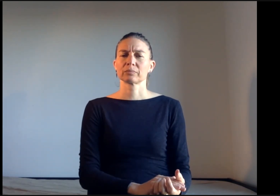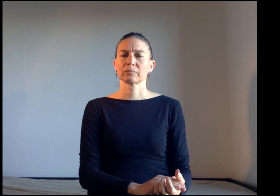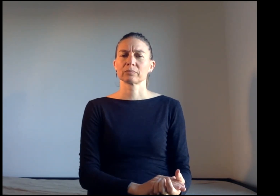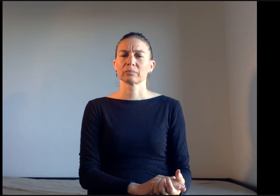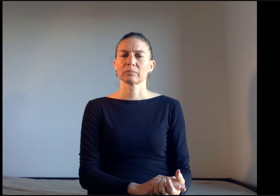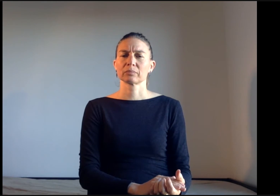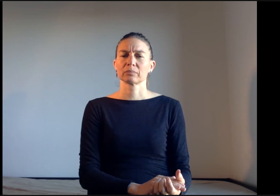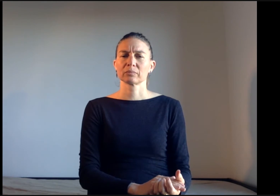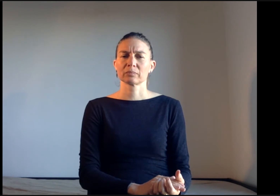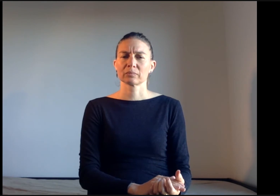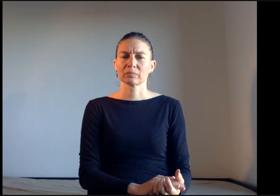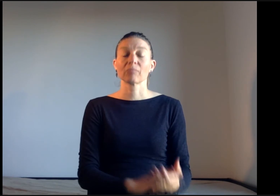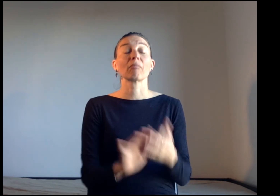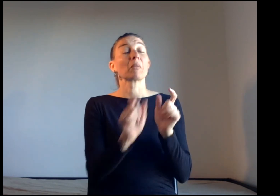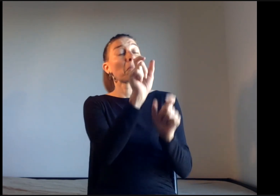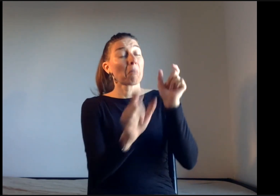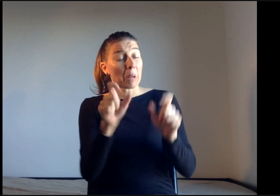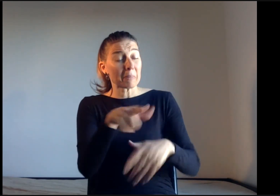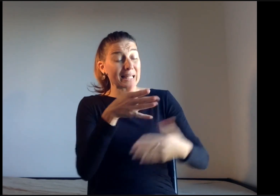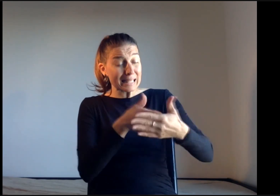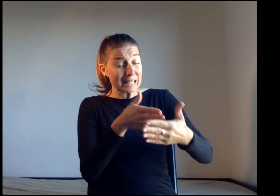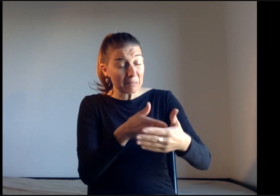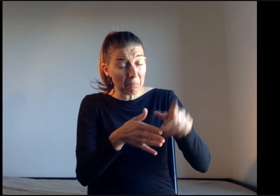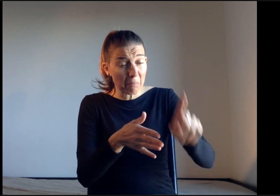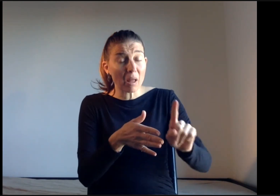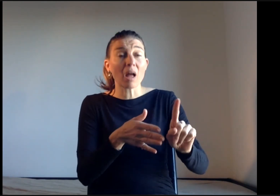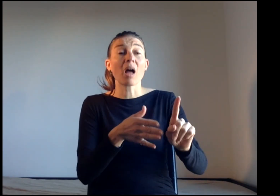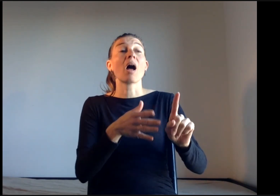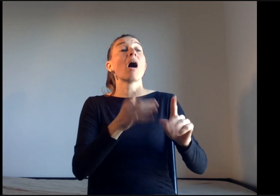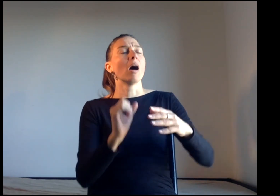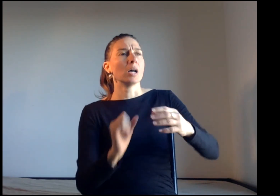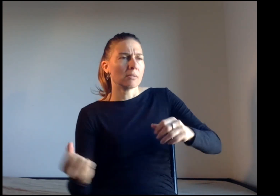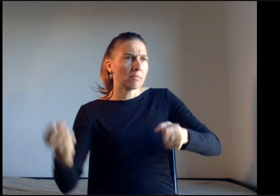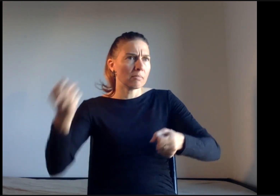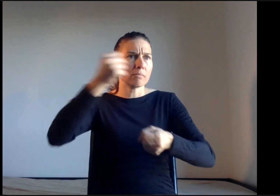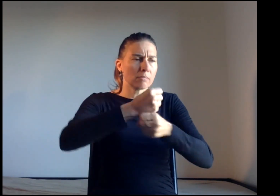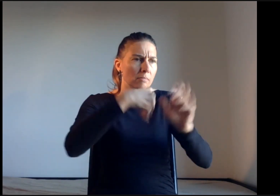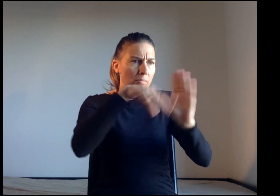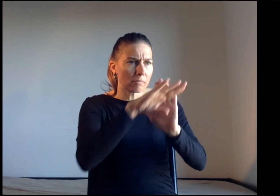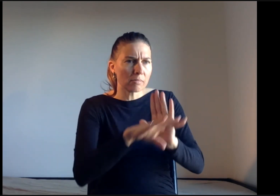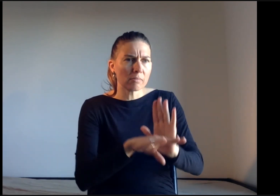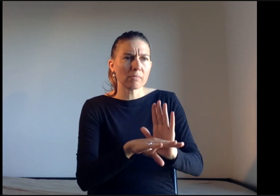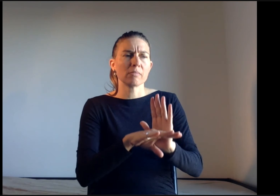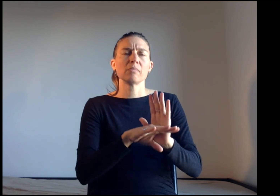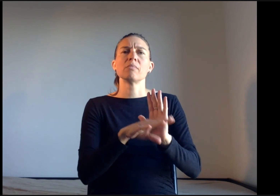Will person with disability be forced or asked to remain isolated at home?